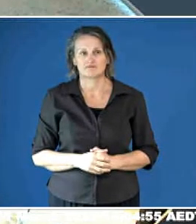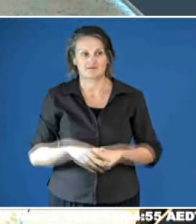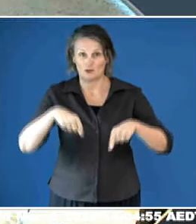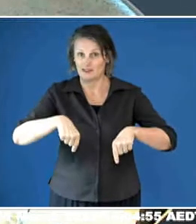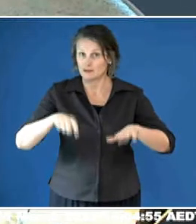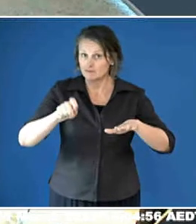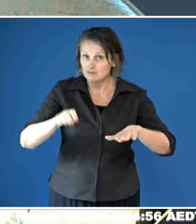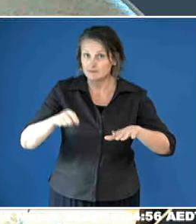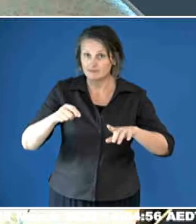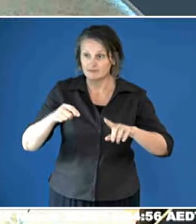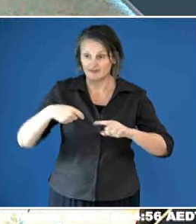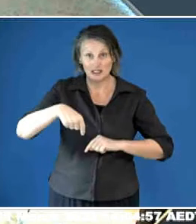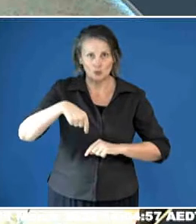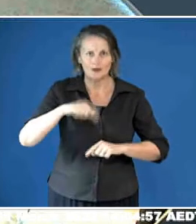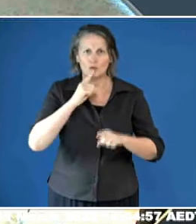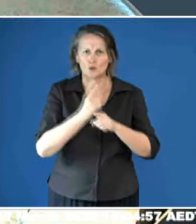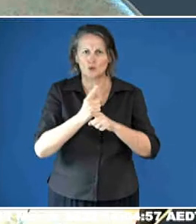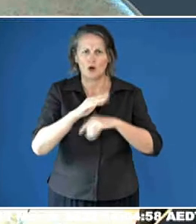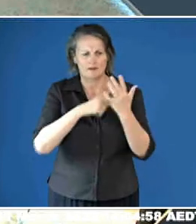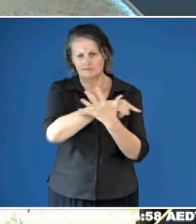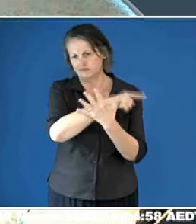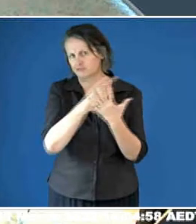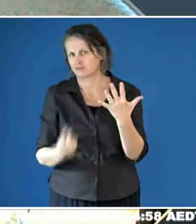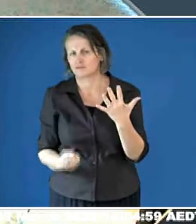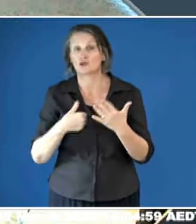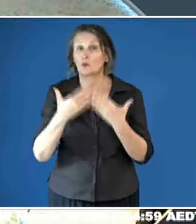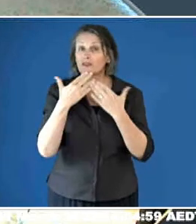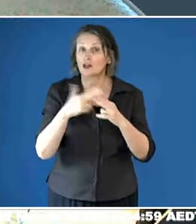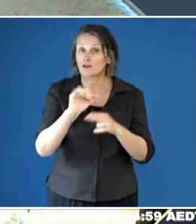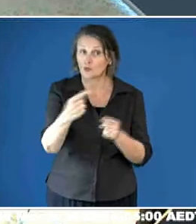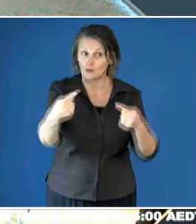So we want to thank you both for your attendance at this panel and for everything